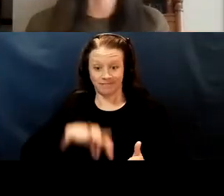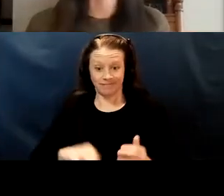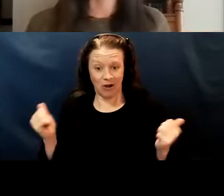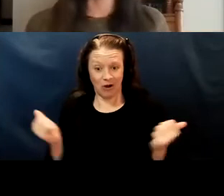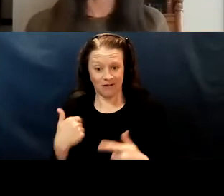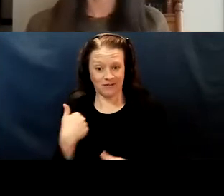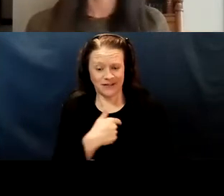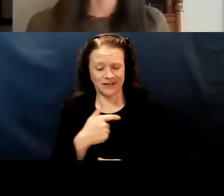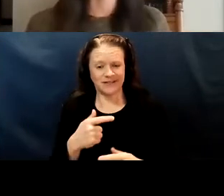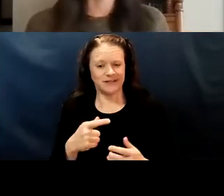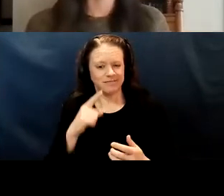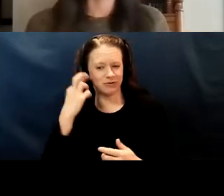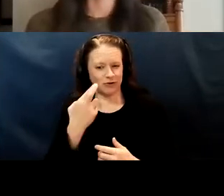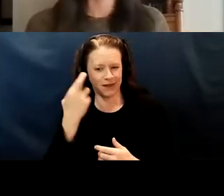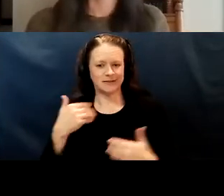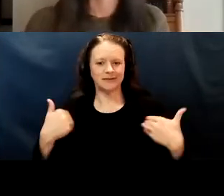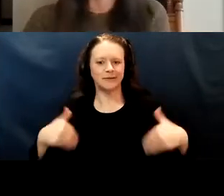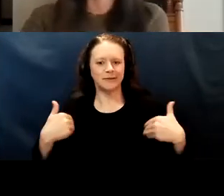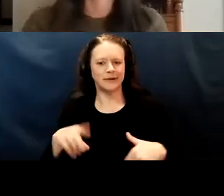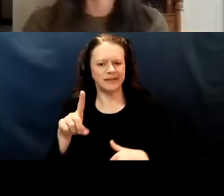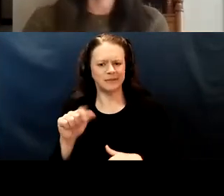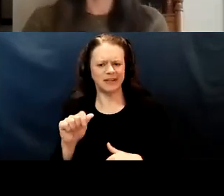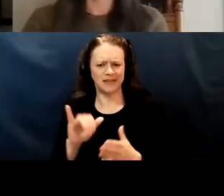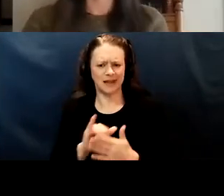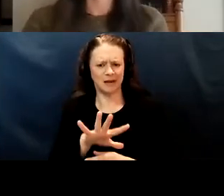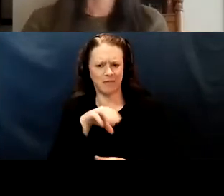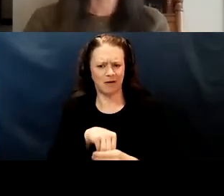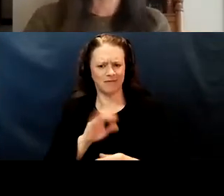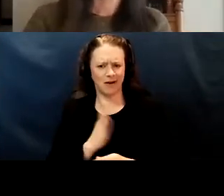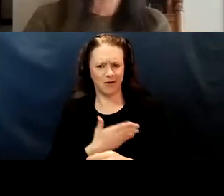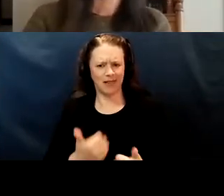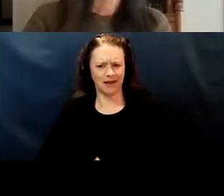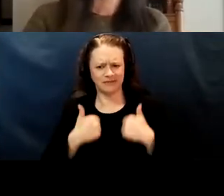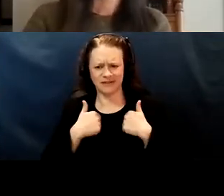that disability is just a part of life. And that's okay.